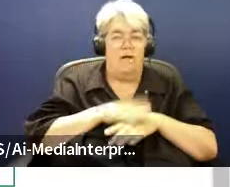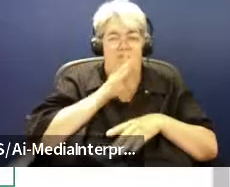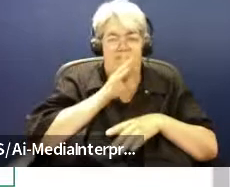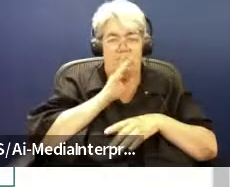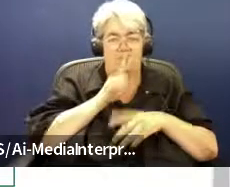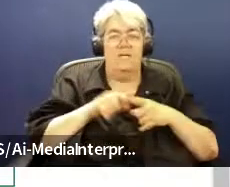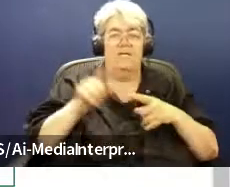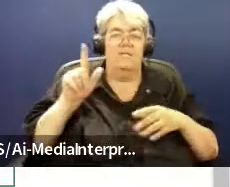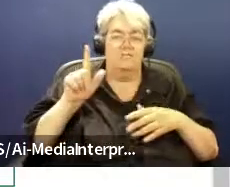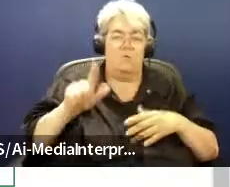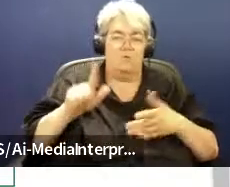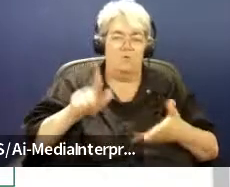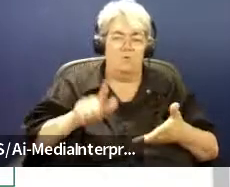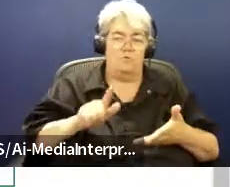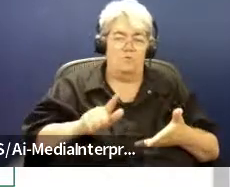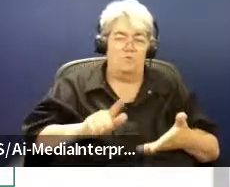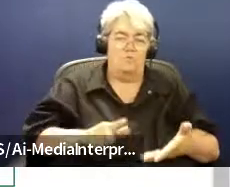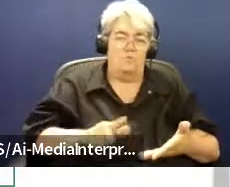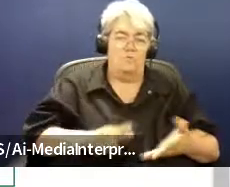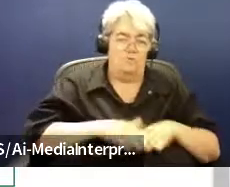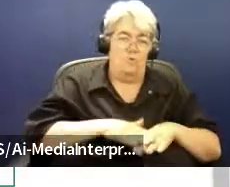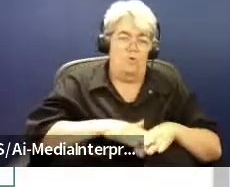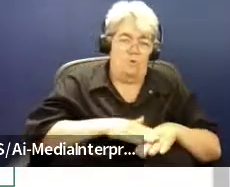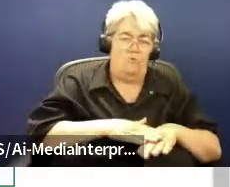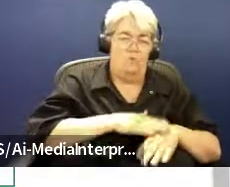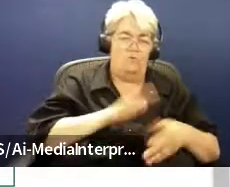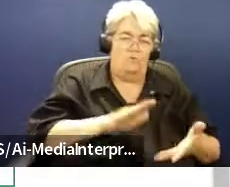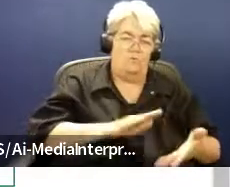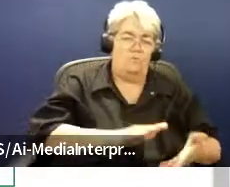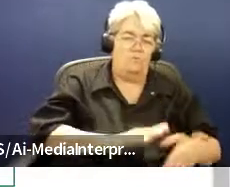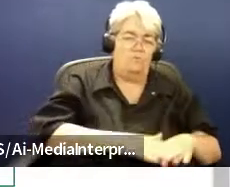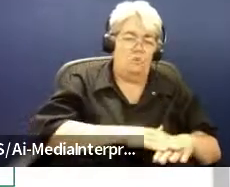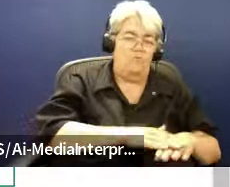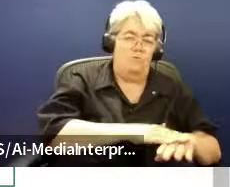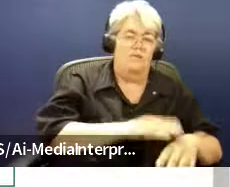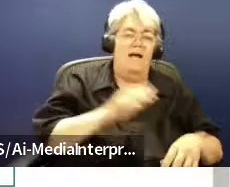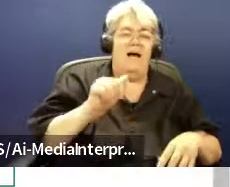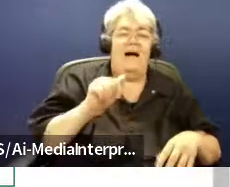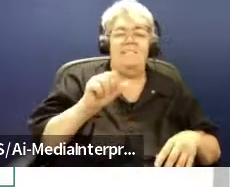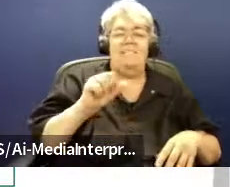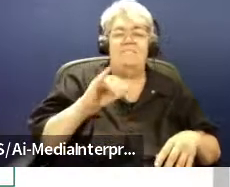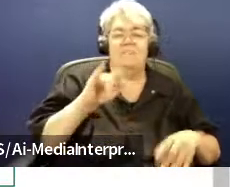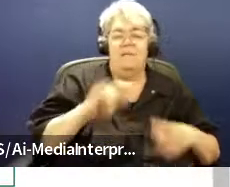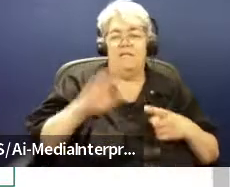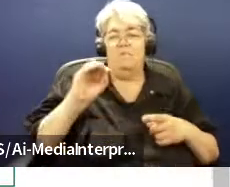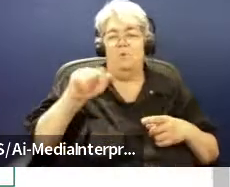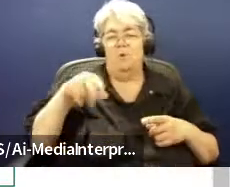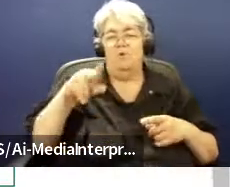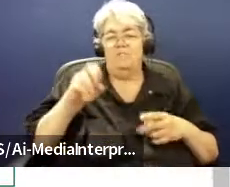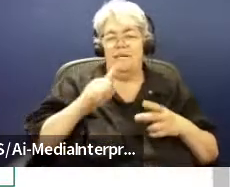I will slow this back down again. Slower, slower, slower, slower,